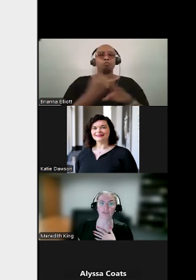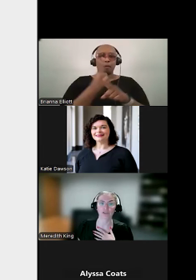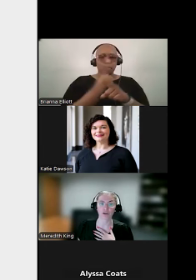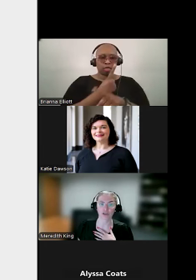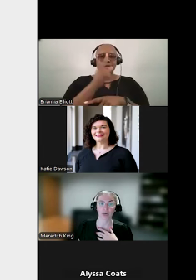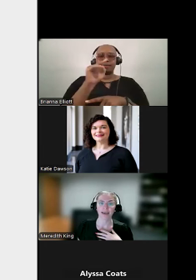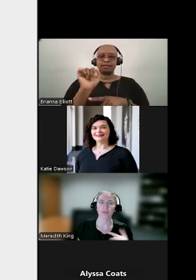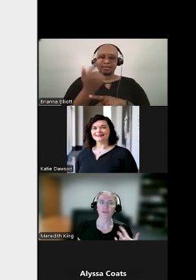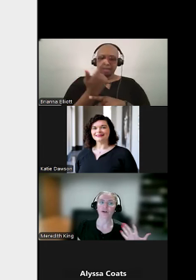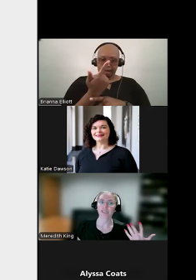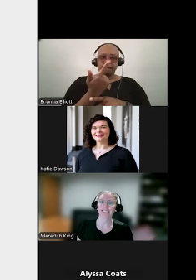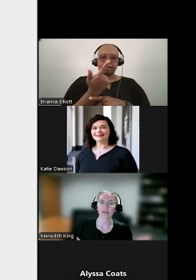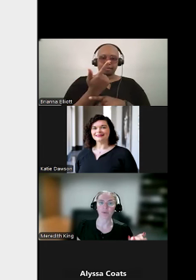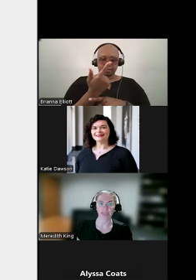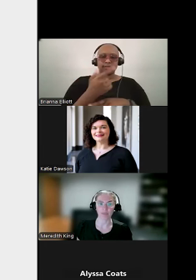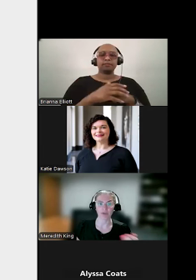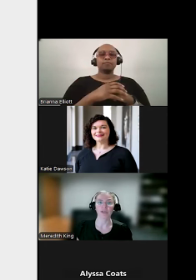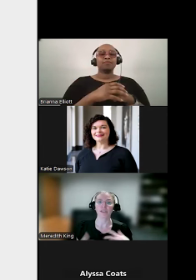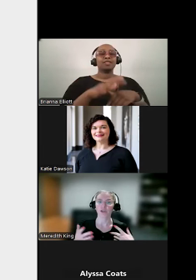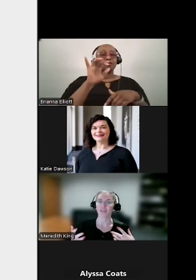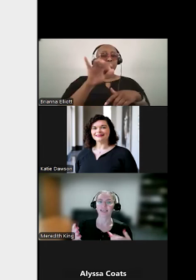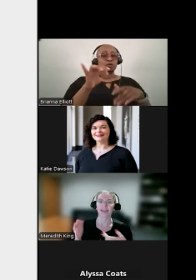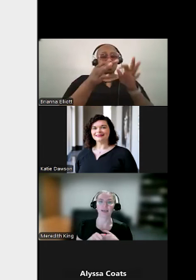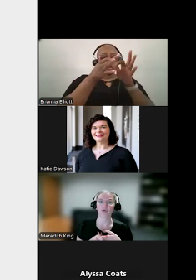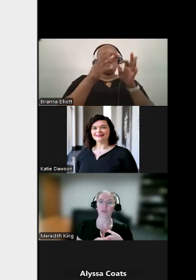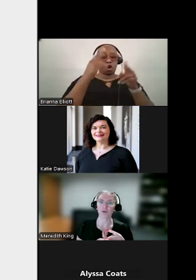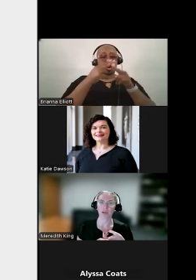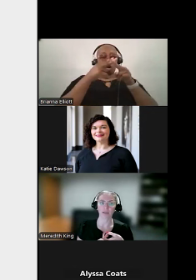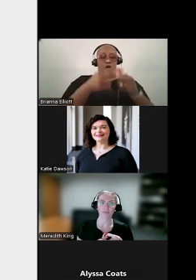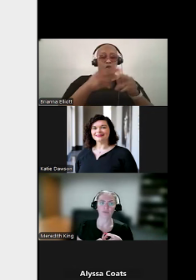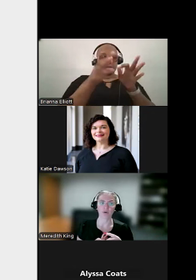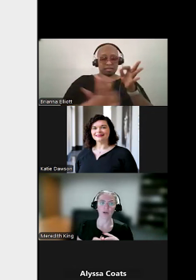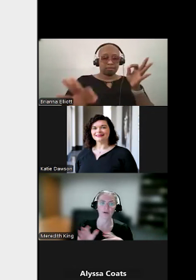the structure. And those are called simple tables. So, if it's like a table with three columns, four